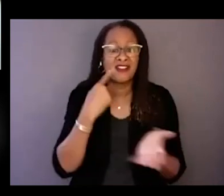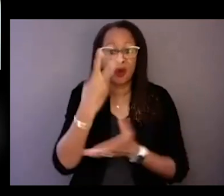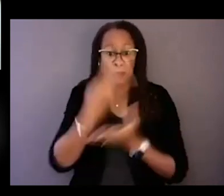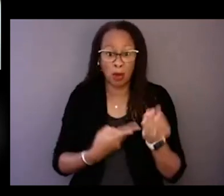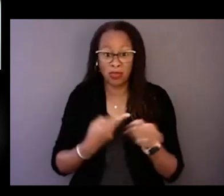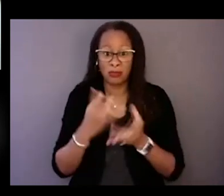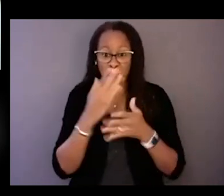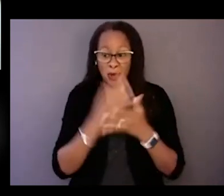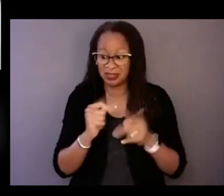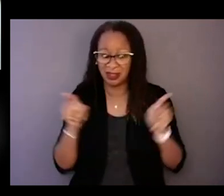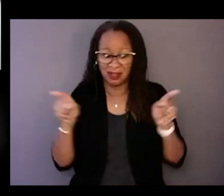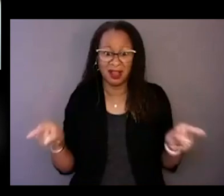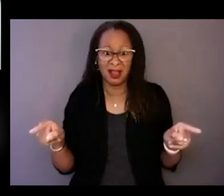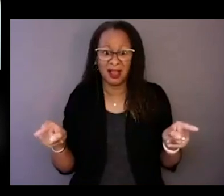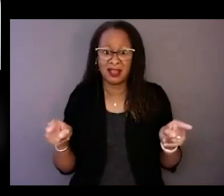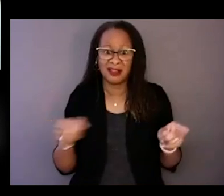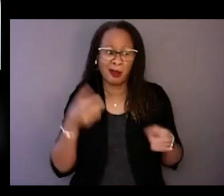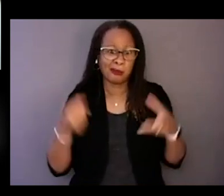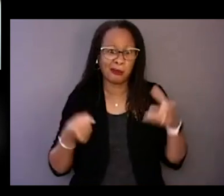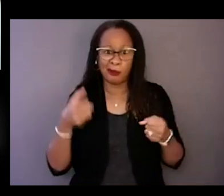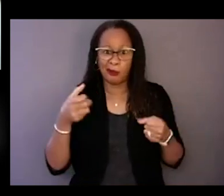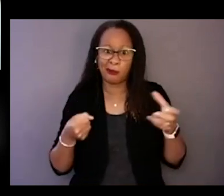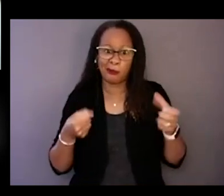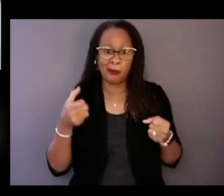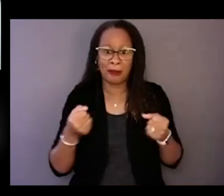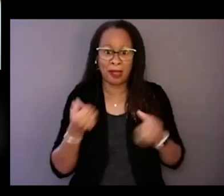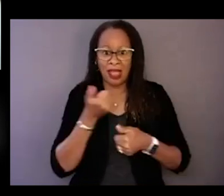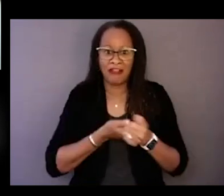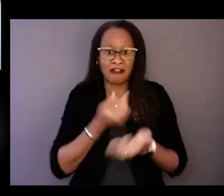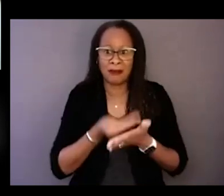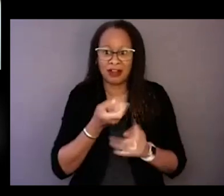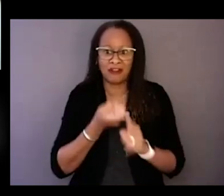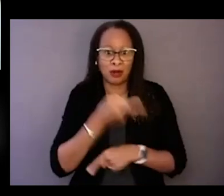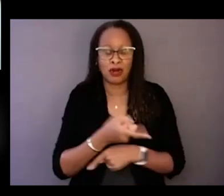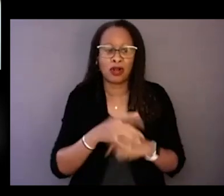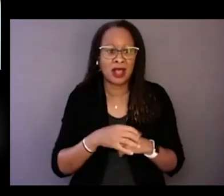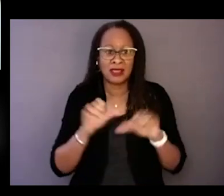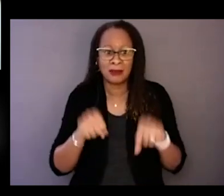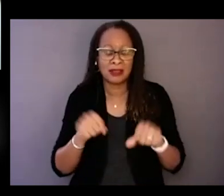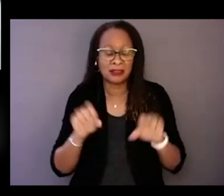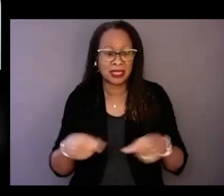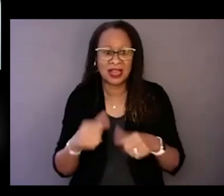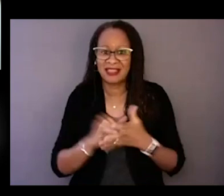Like they're milking every little last bit of money out of her they possibly can, which is kind of galling.